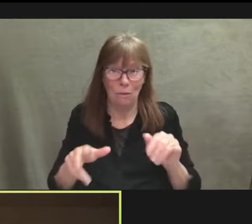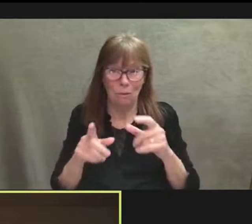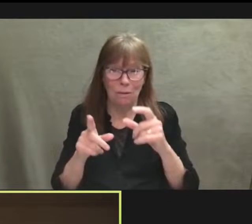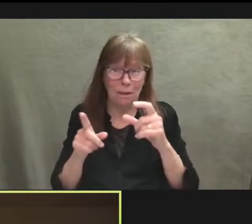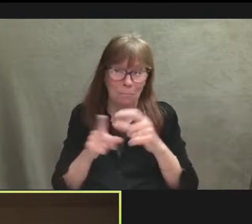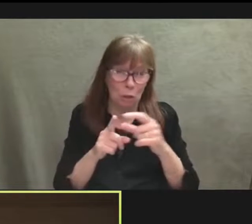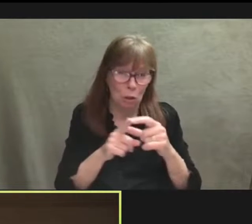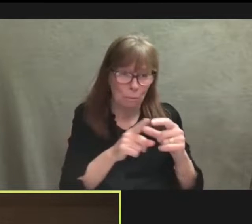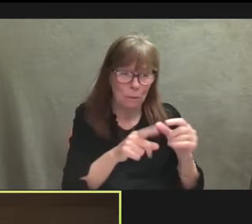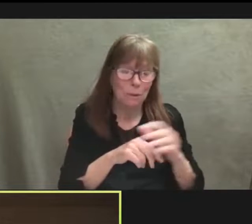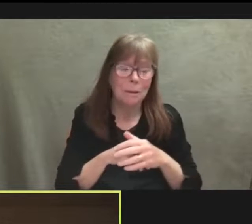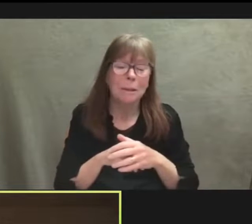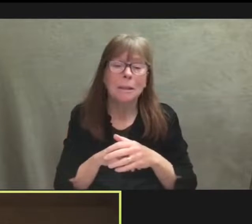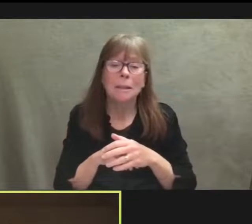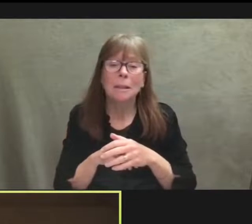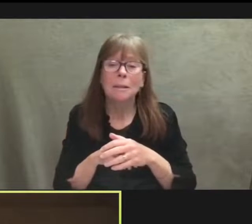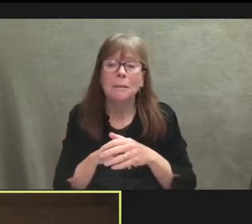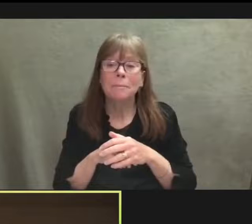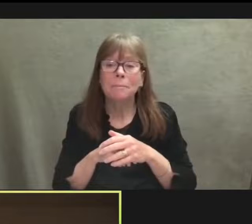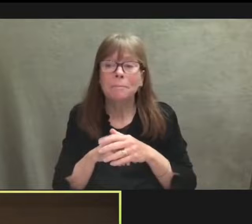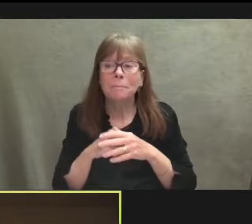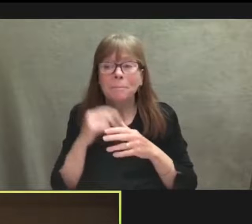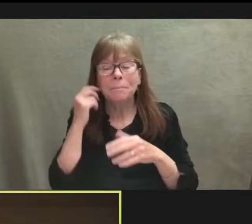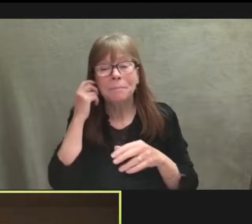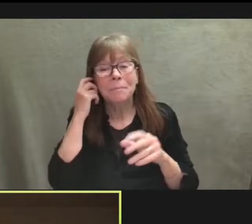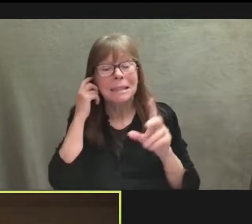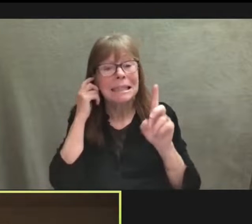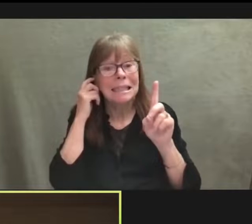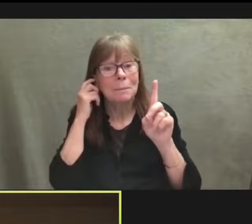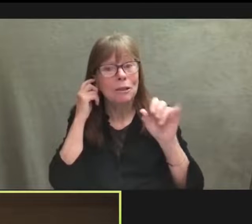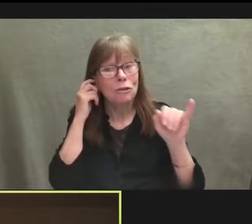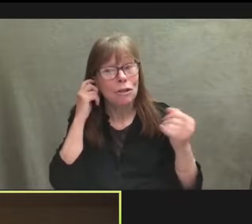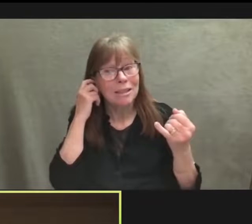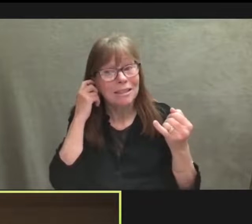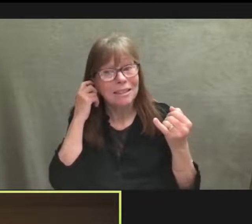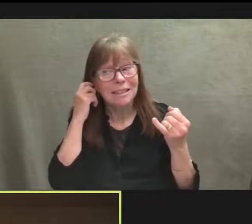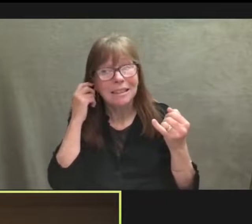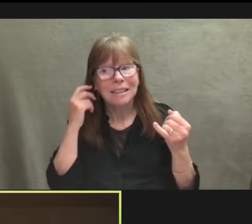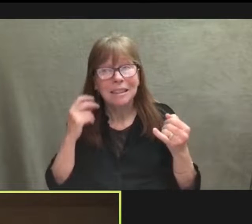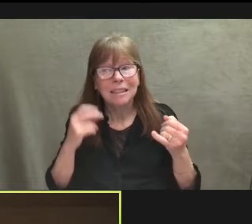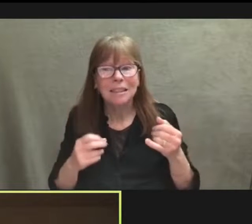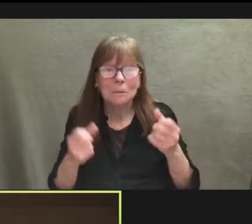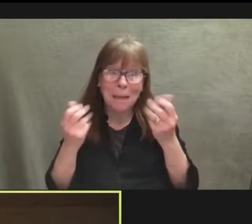Disability justice—here’s a few things that it’s not, so let’s start with that.